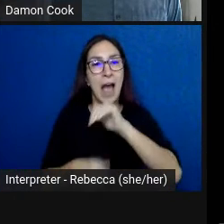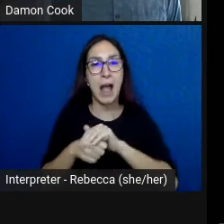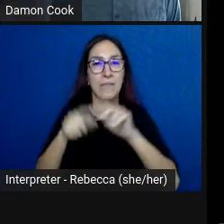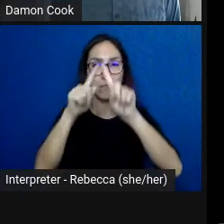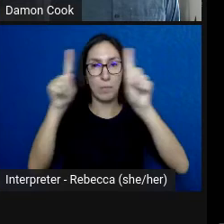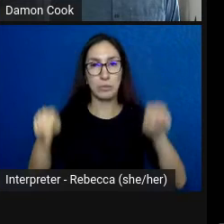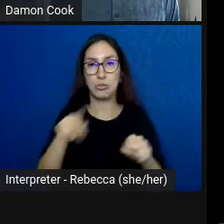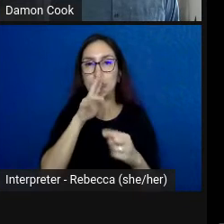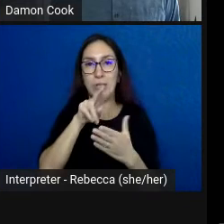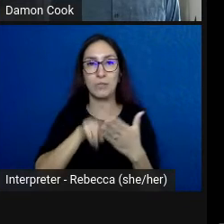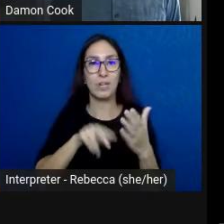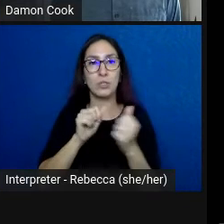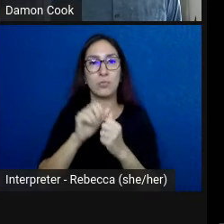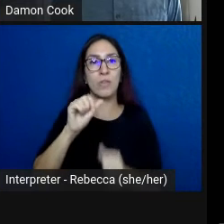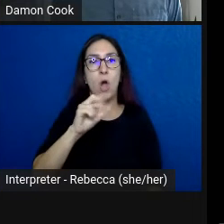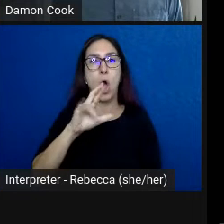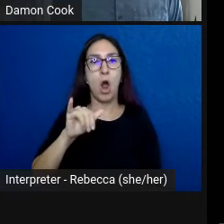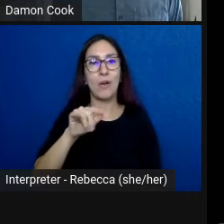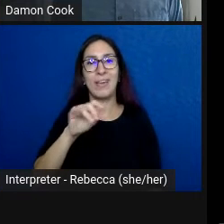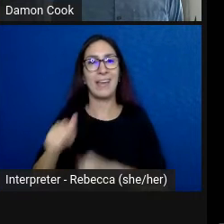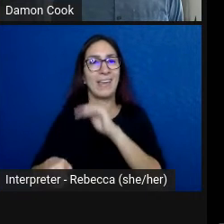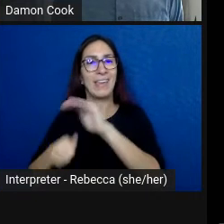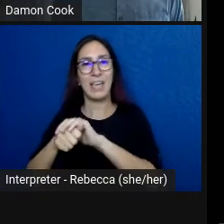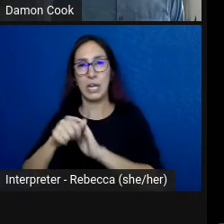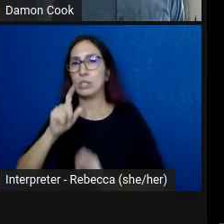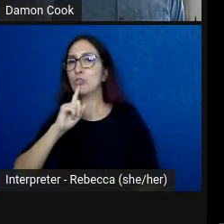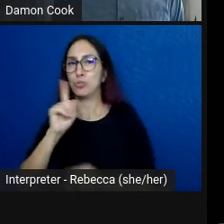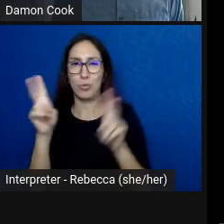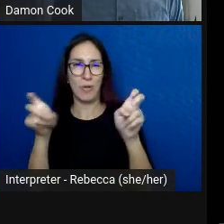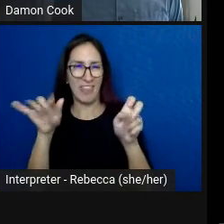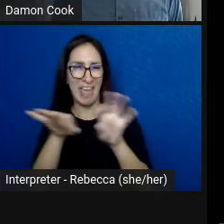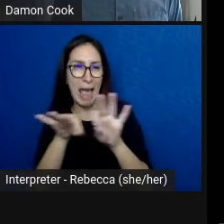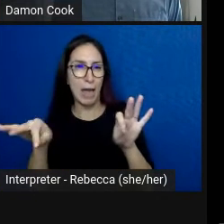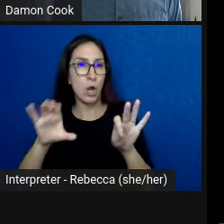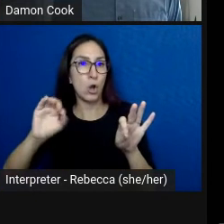Set focusable falls for IE and avoid any additional tab stops